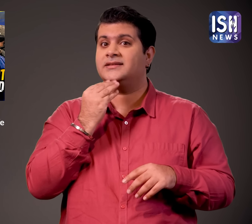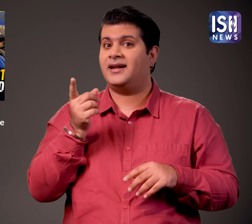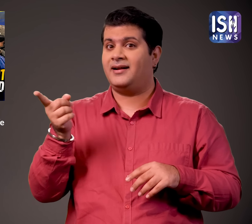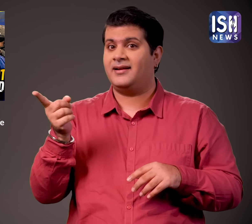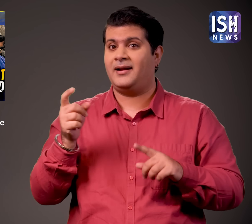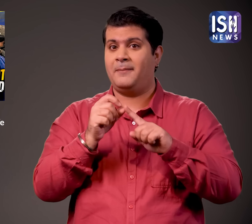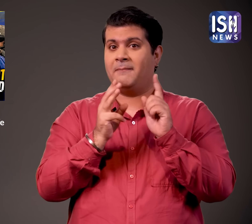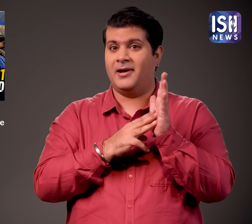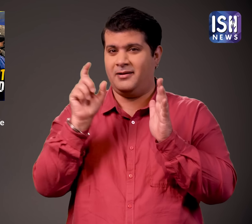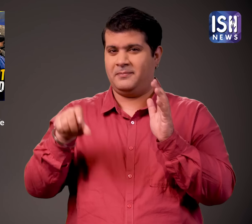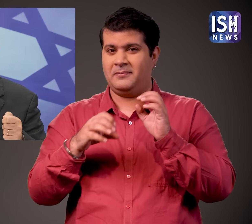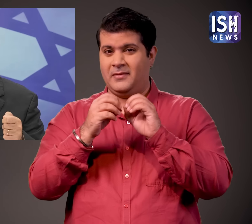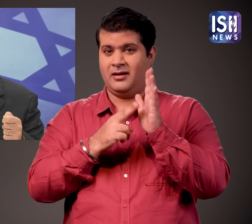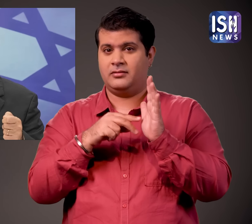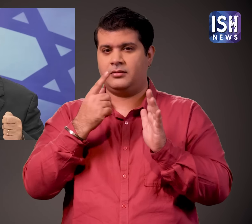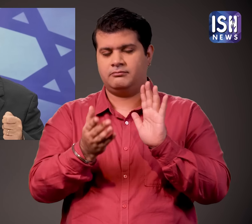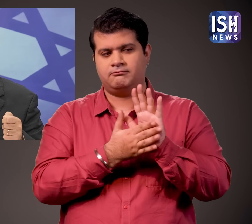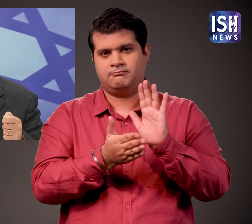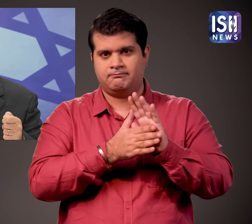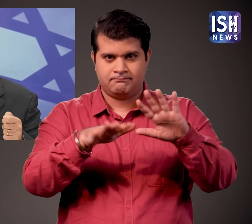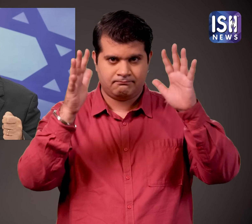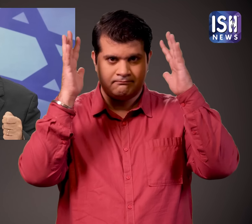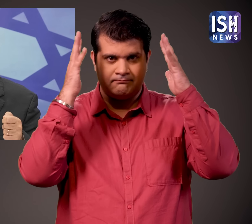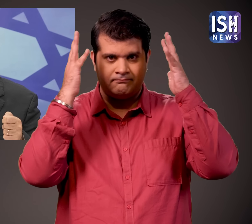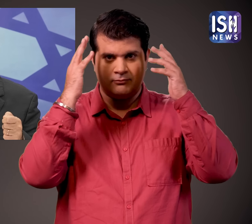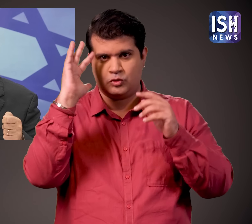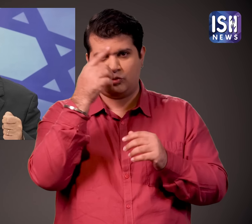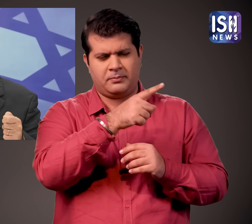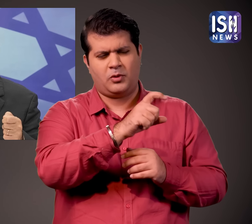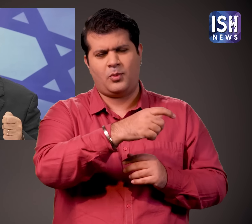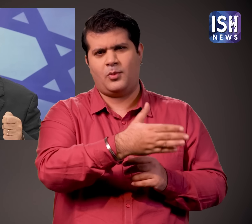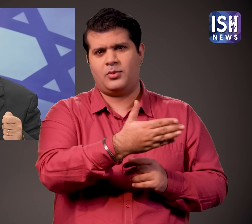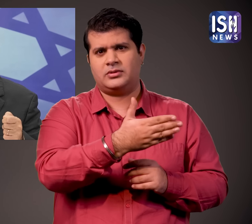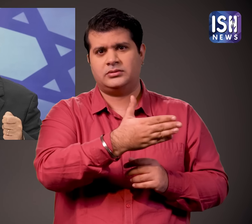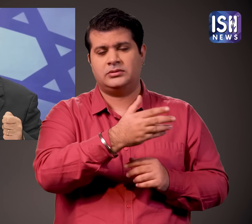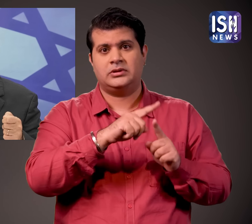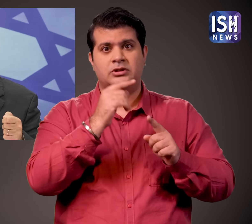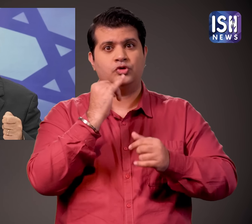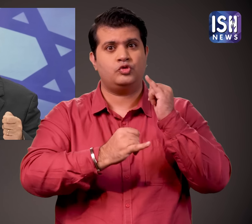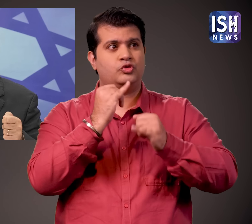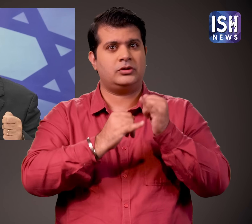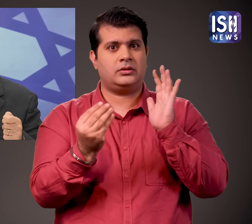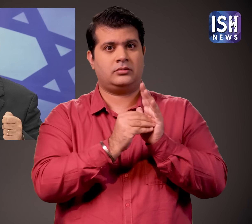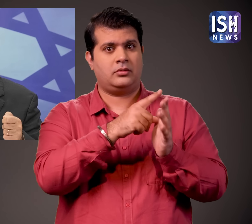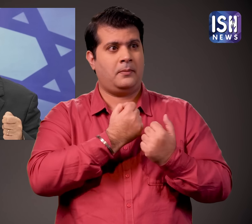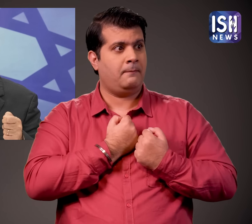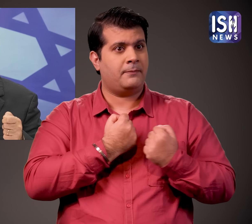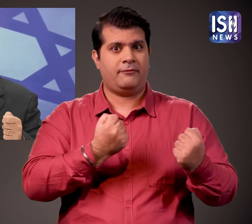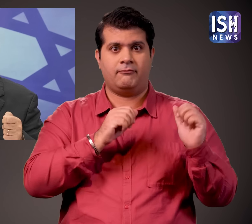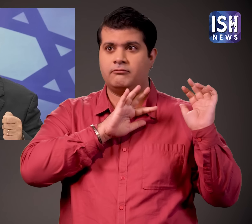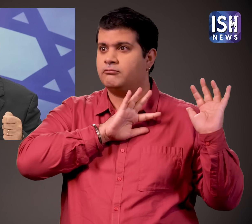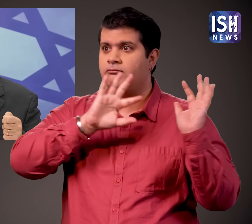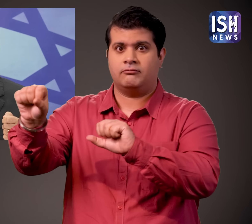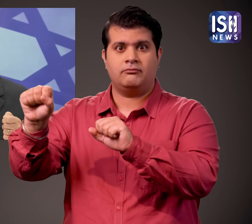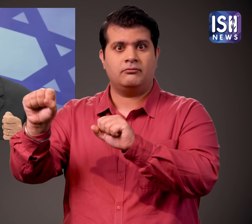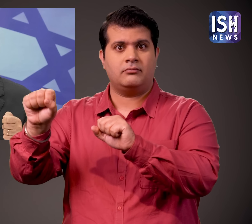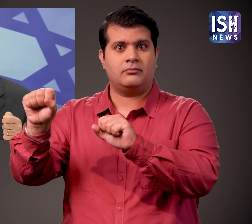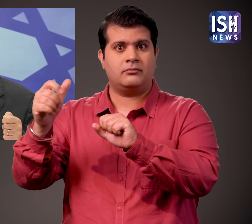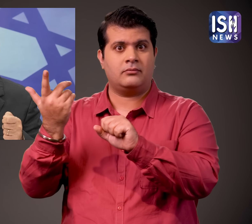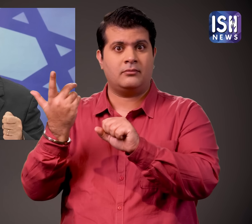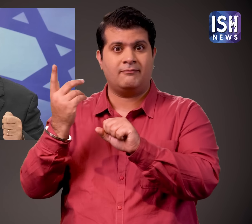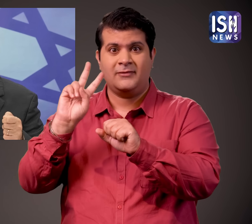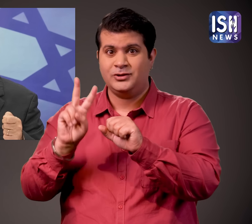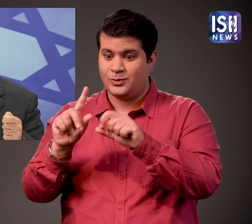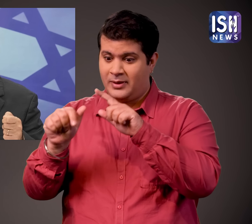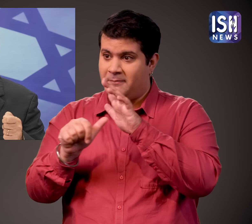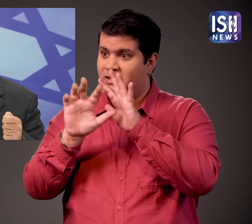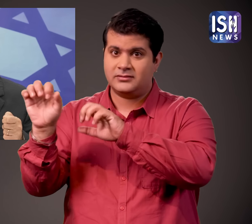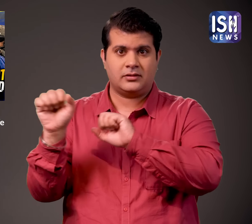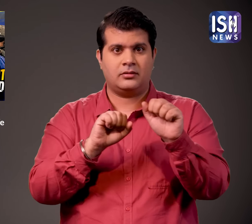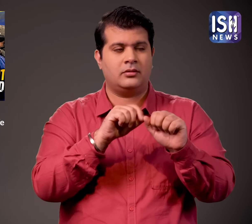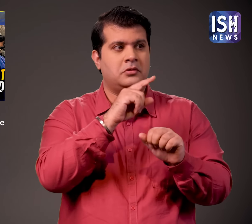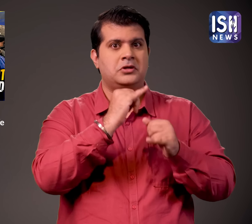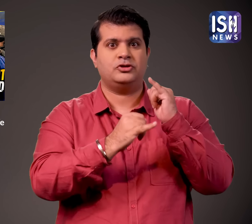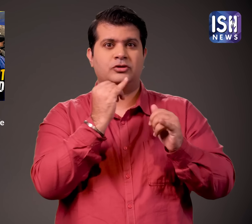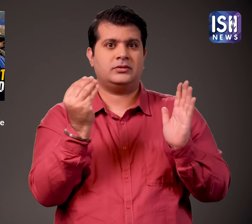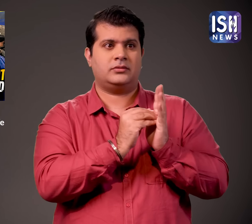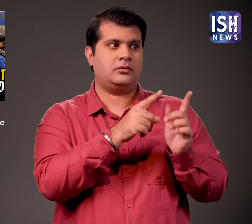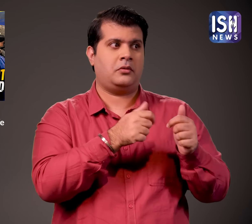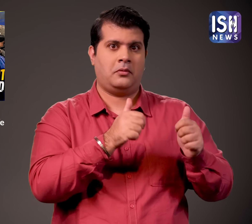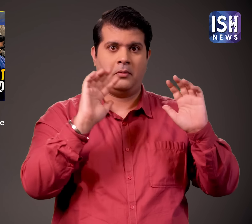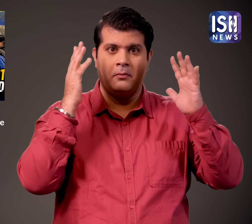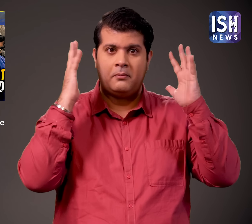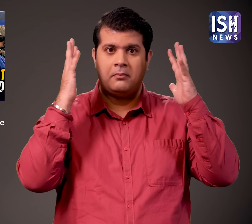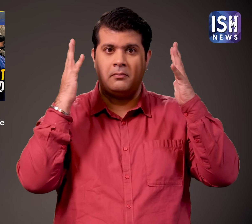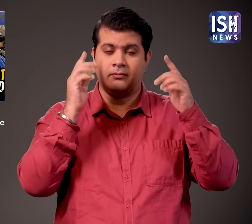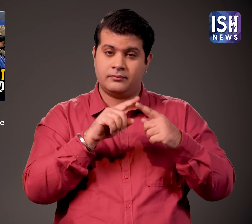Israeli Prime Minister Benjamin Netanyahu supported and congratulated Trump, calling the step historic.